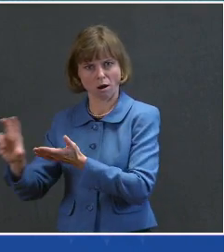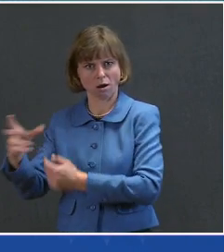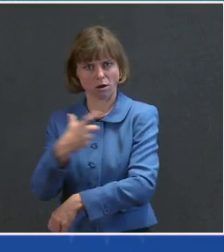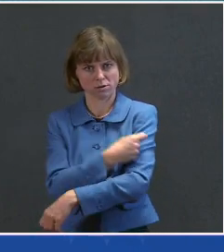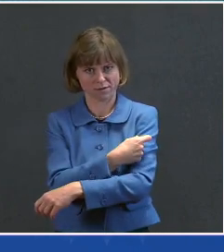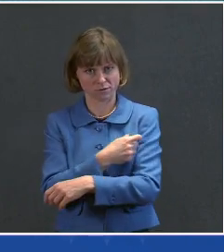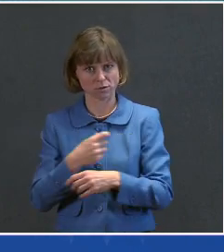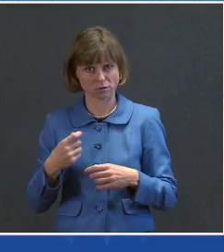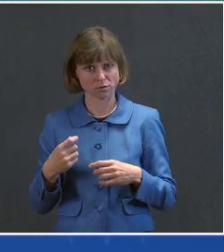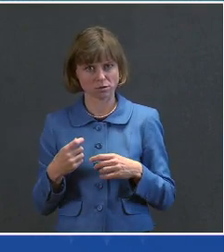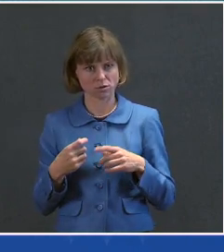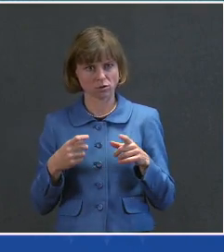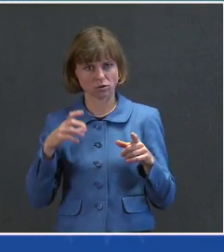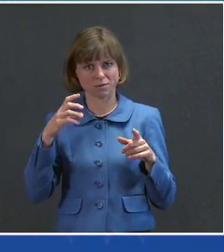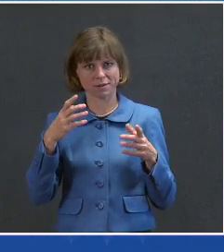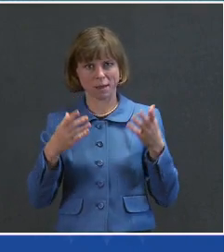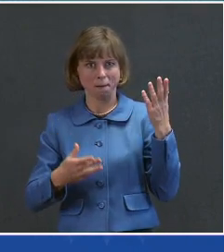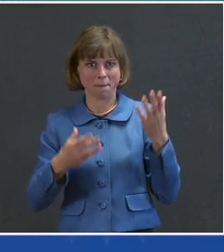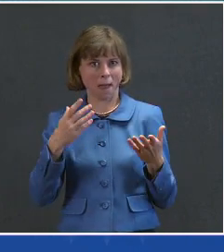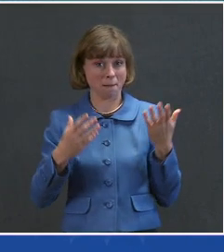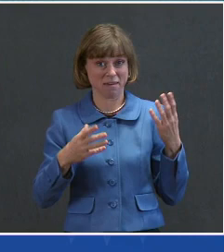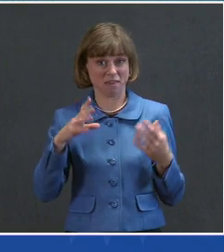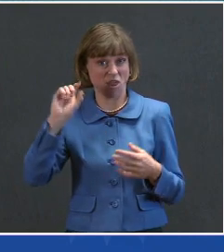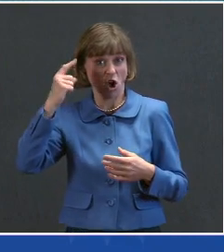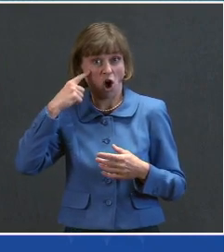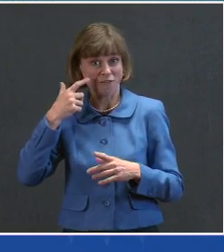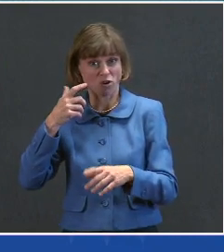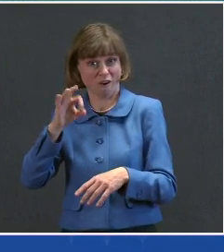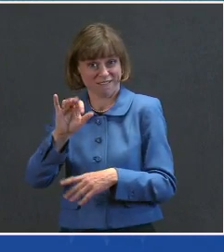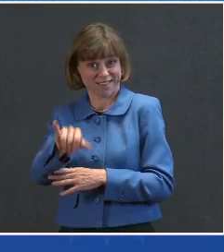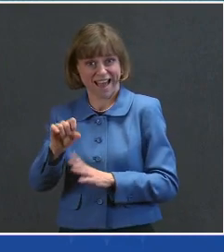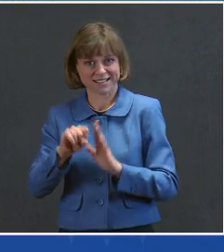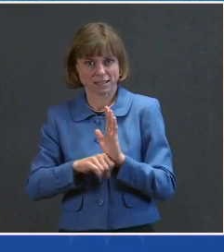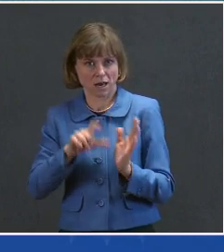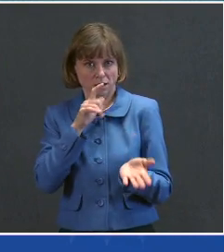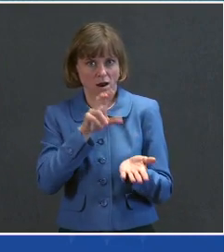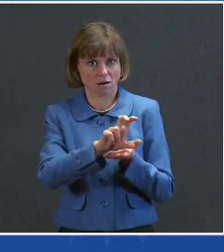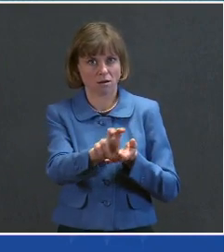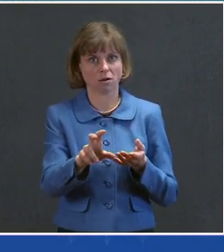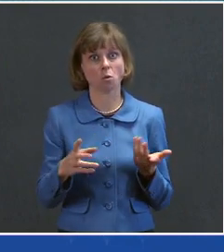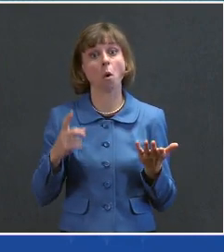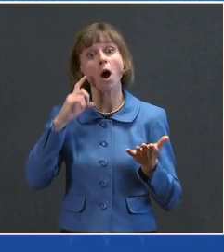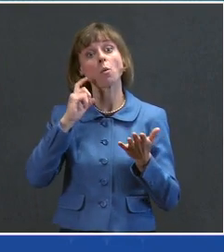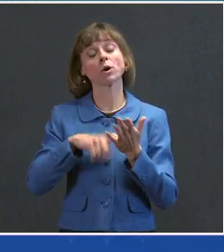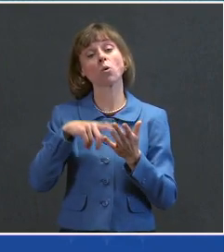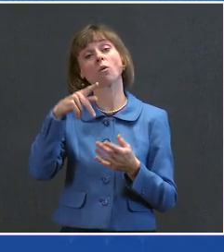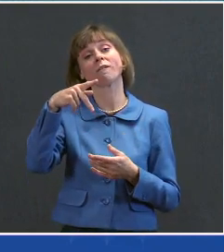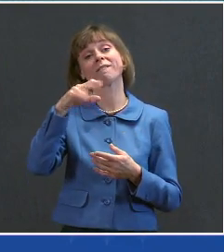where the governor may not be allocating them? Ms. Psaki: Well, one of the things we saw when we went to the Pfizer facility -- and this is true for every vaccine --